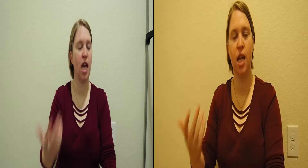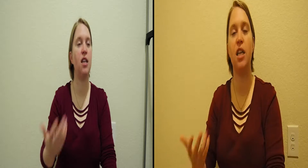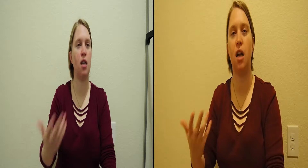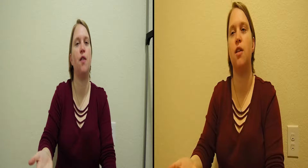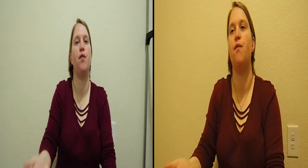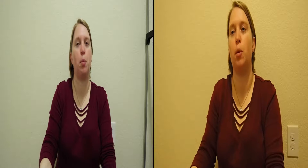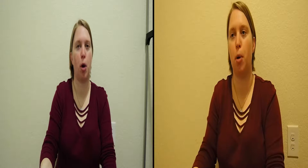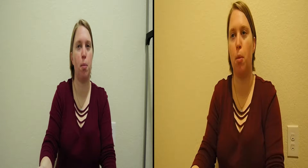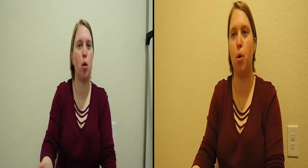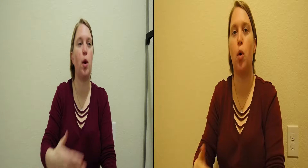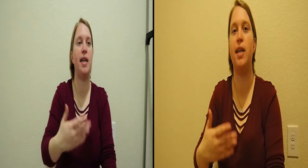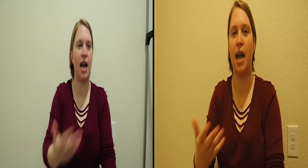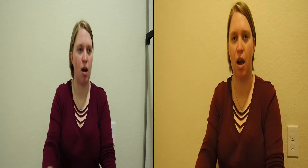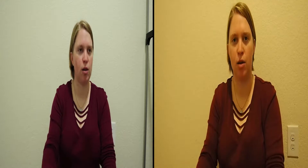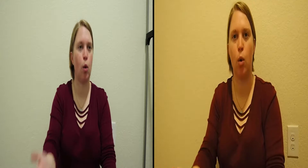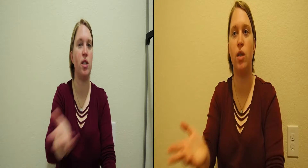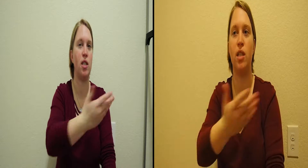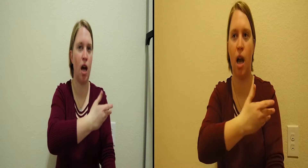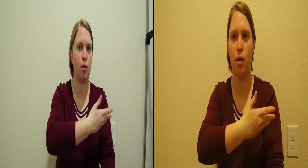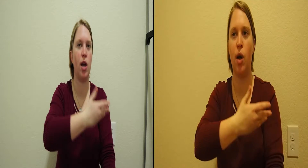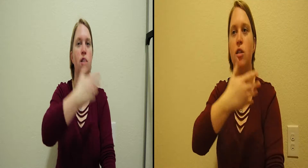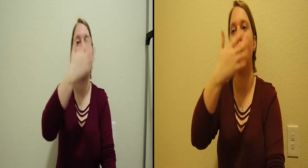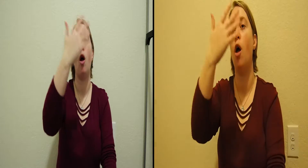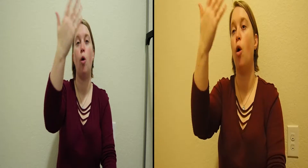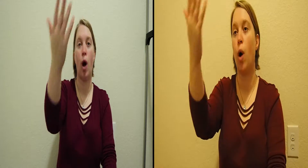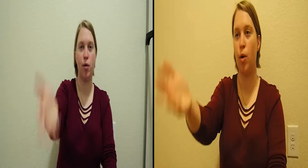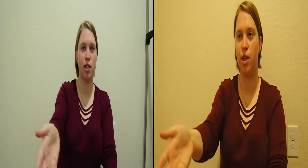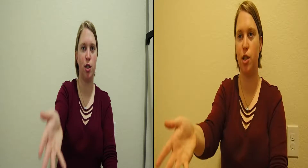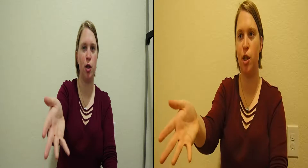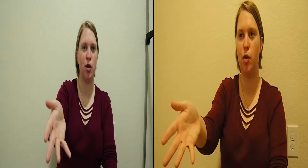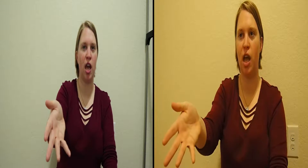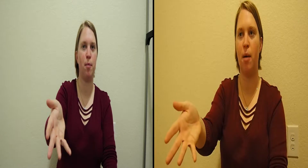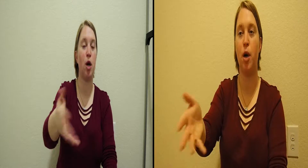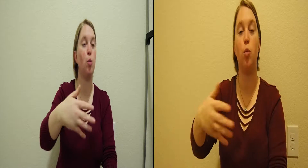it doesn't flip up or down or sideways while this new camera which